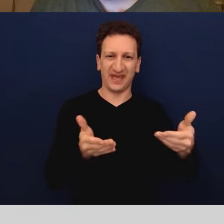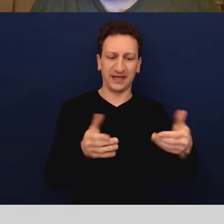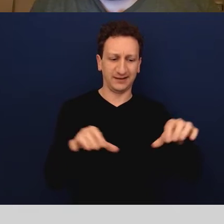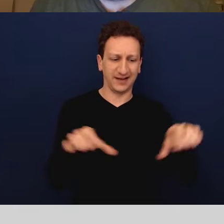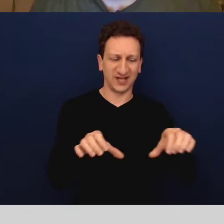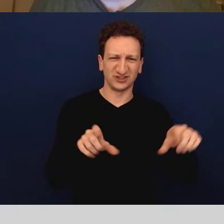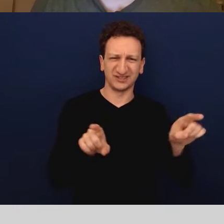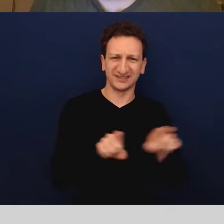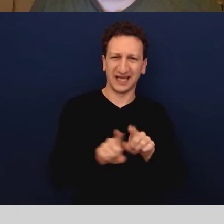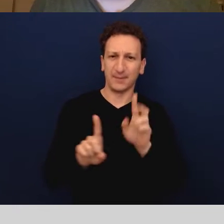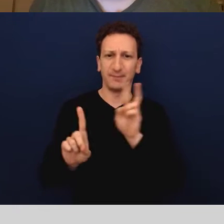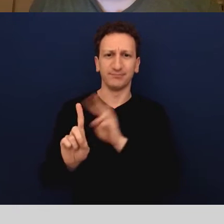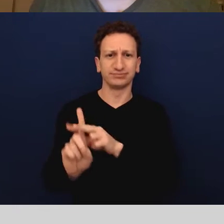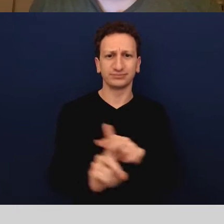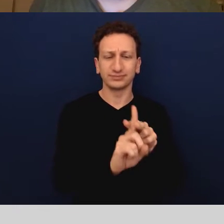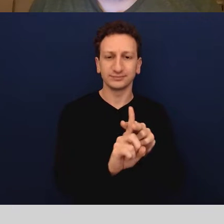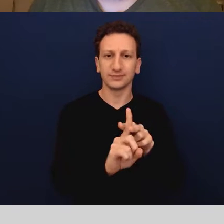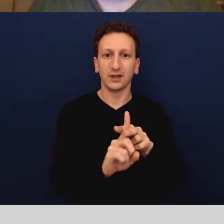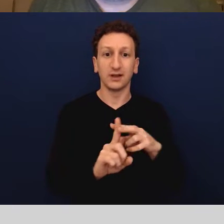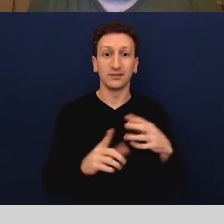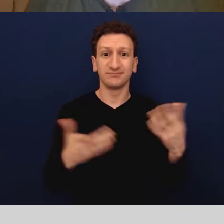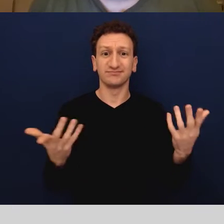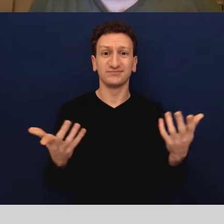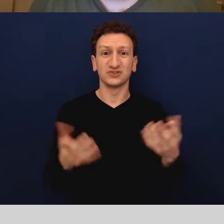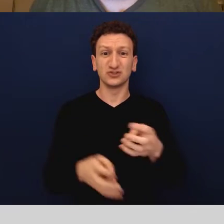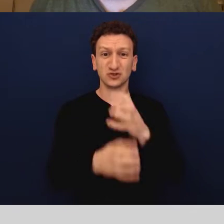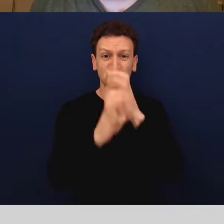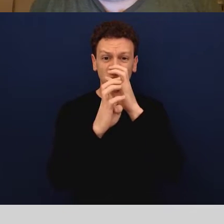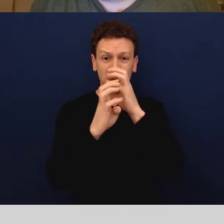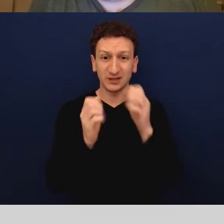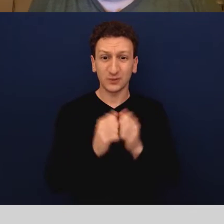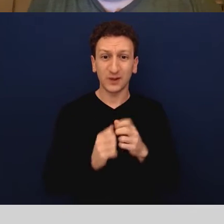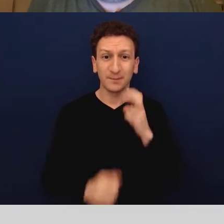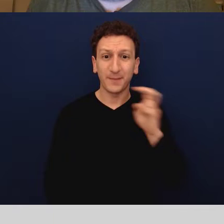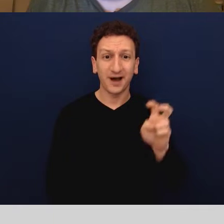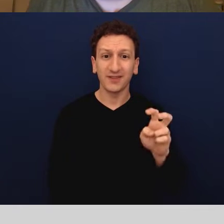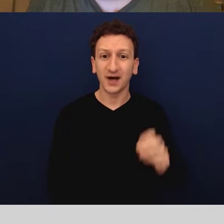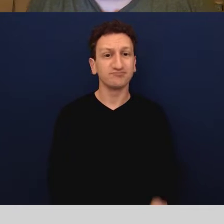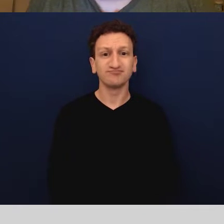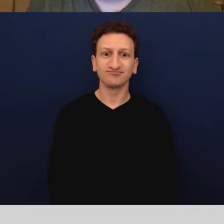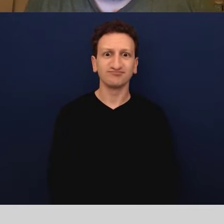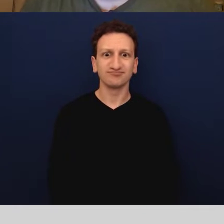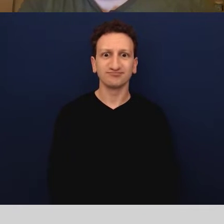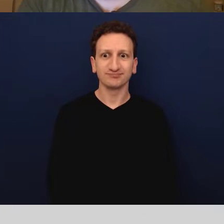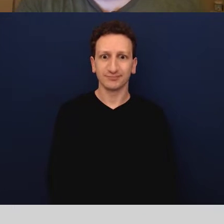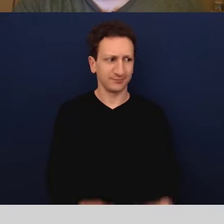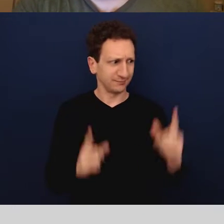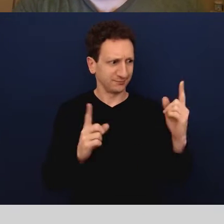is never gonna get any stricter. It won't get any stricter because if it could have, we would've sold it for .right.